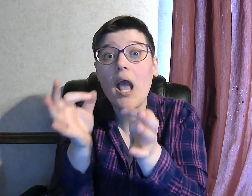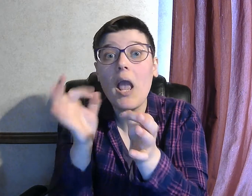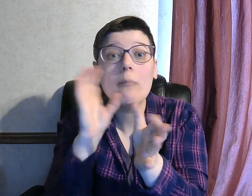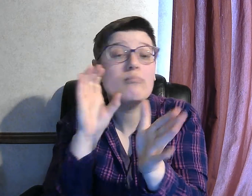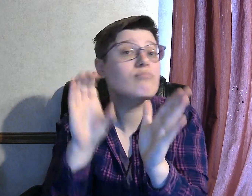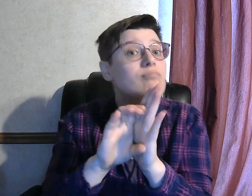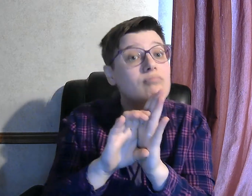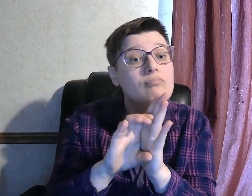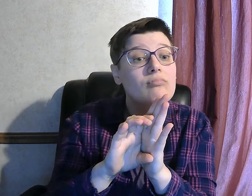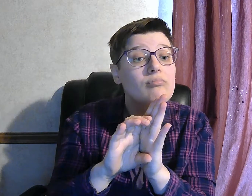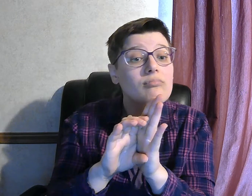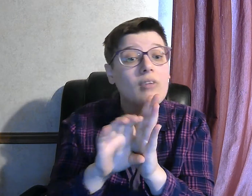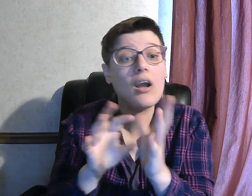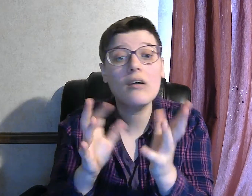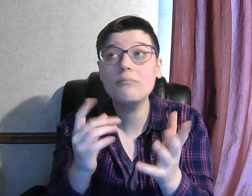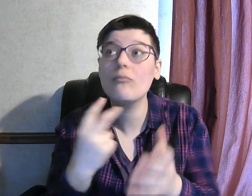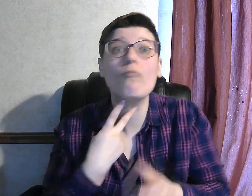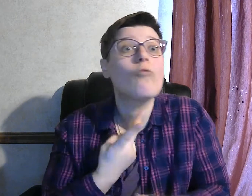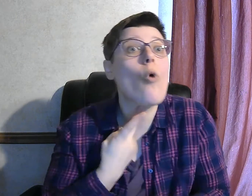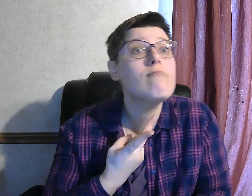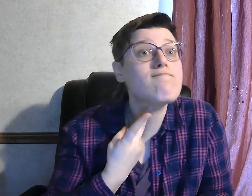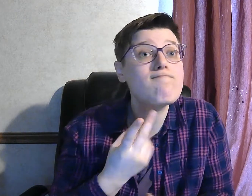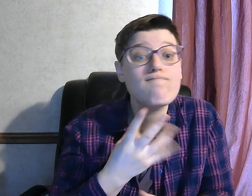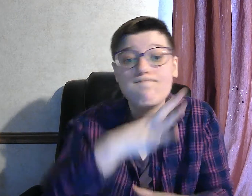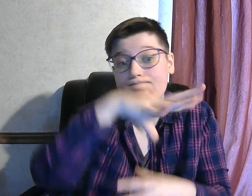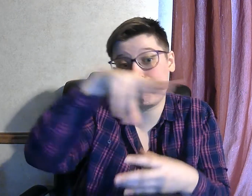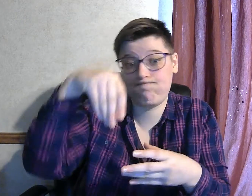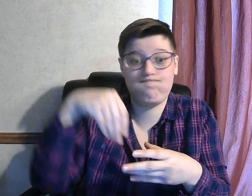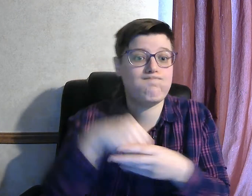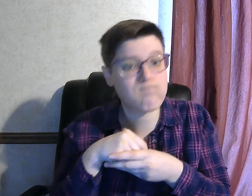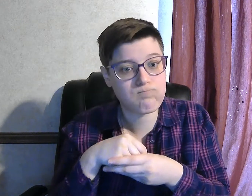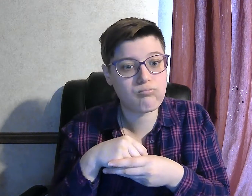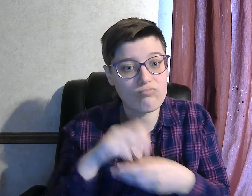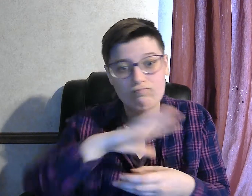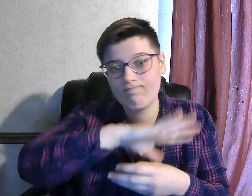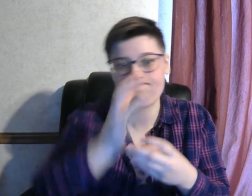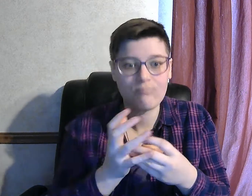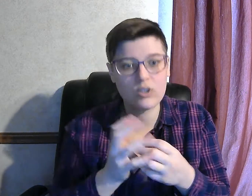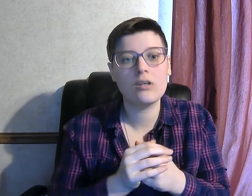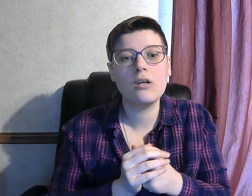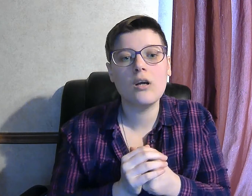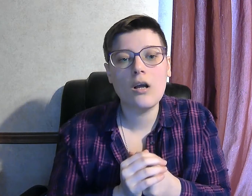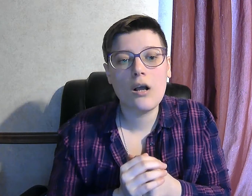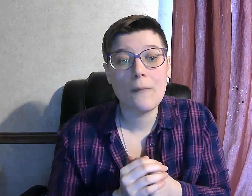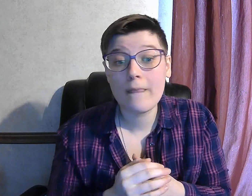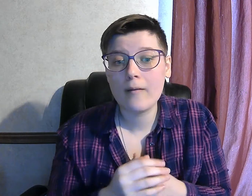Captions, sign, image descriptions, voiceover. All of that.